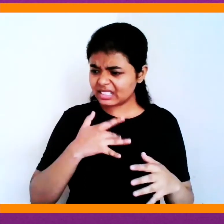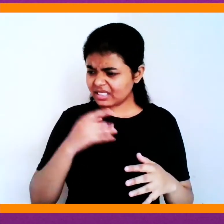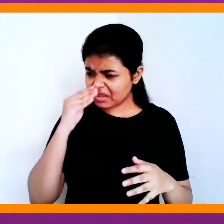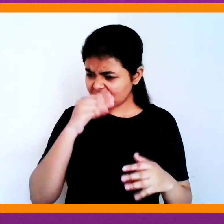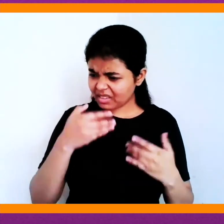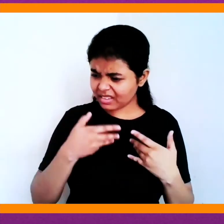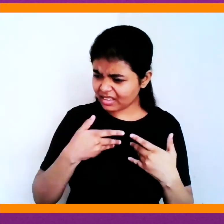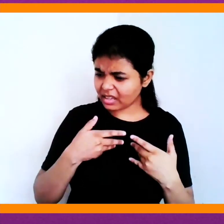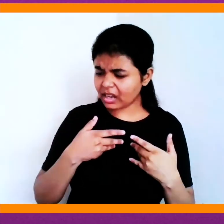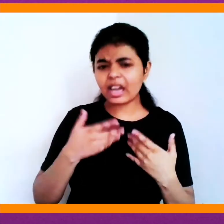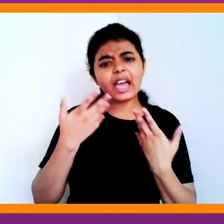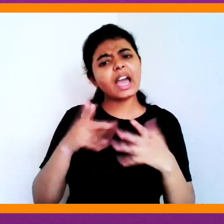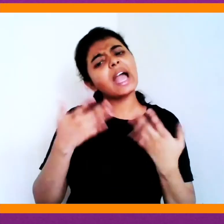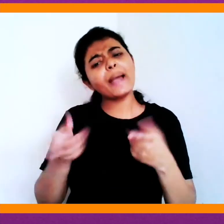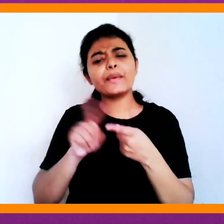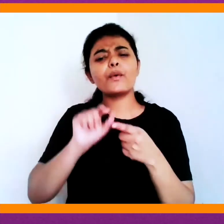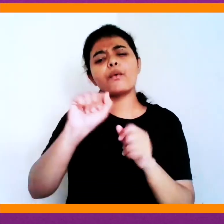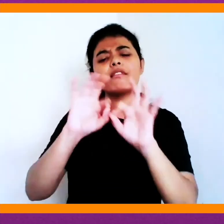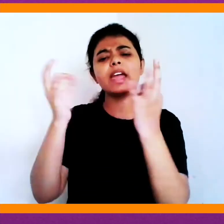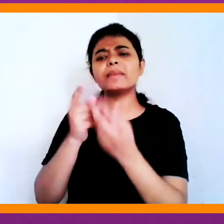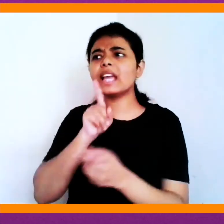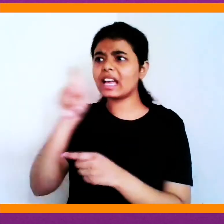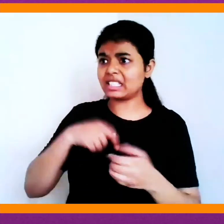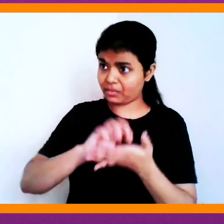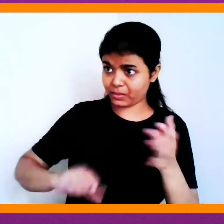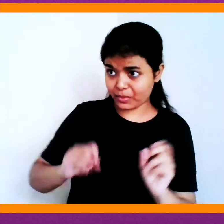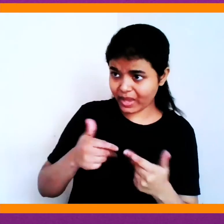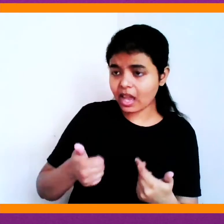something which should be kept that abortion is something which should not be done a woman also